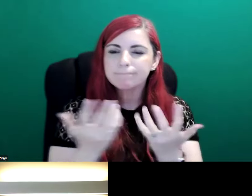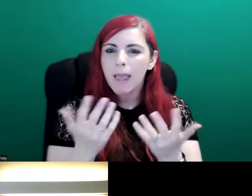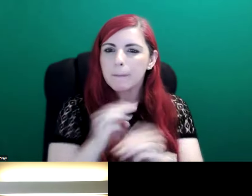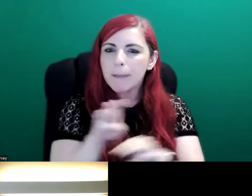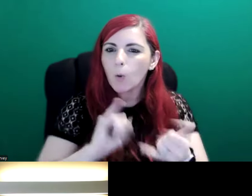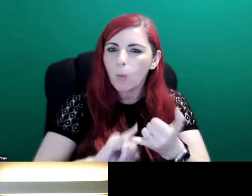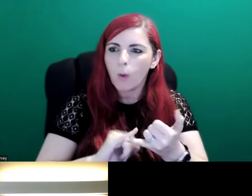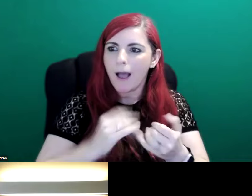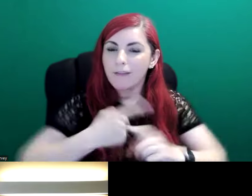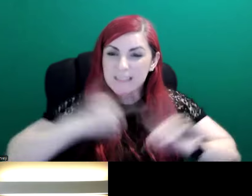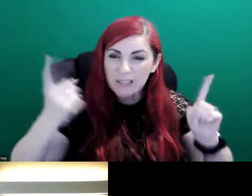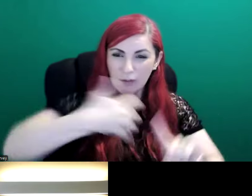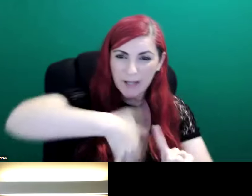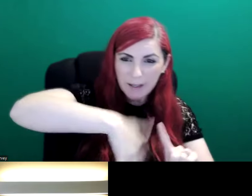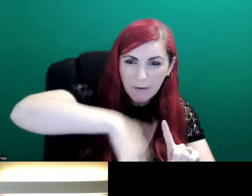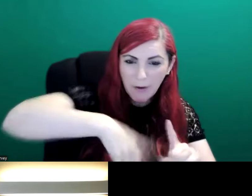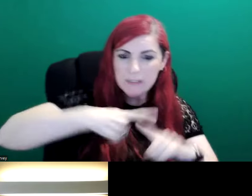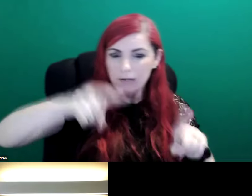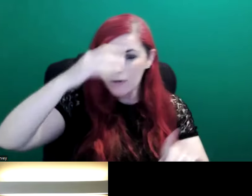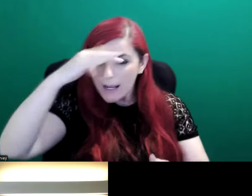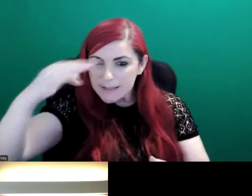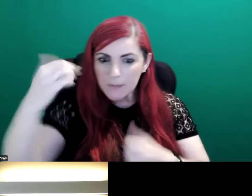tradition and academic tradition, for instance. So they rubbed shoulders with James